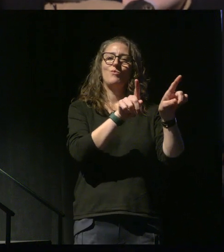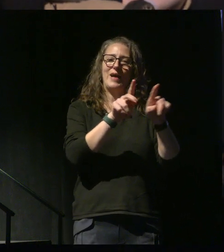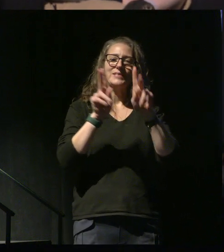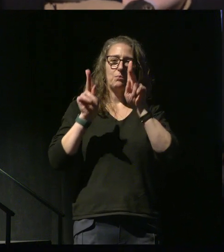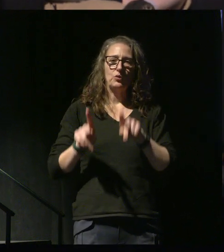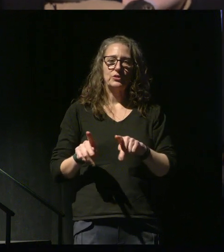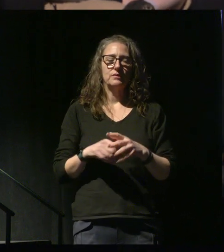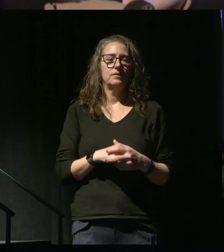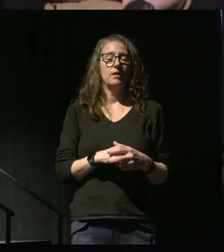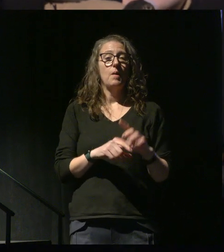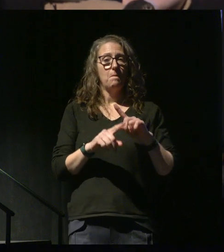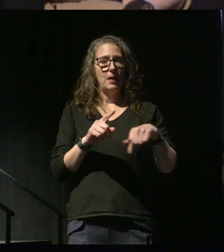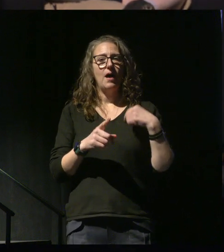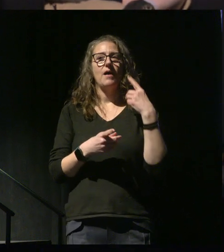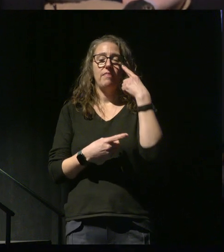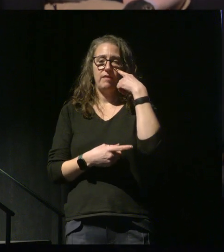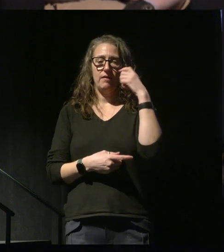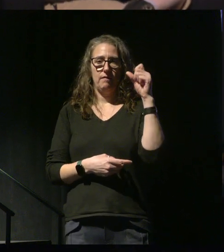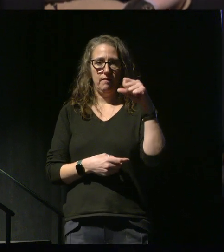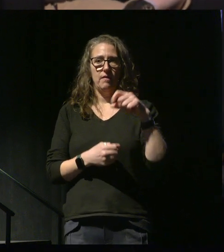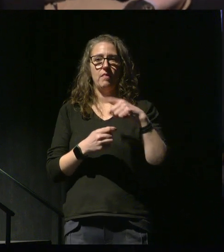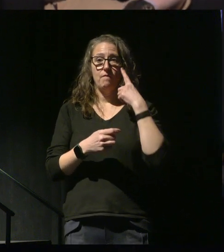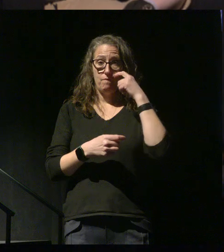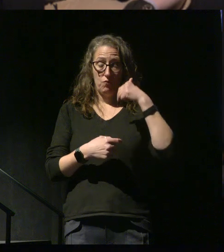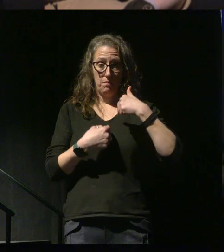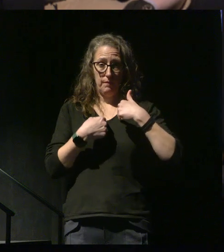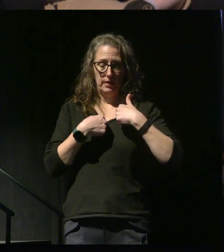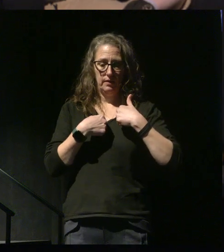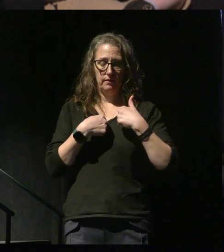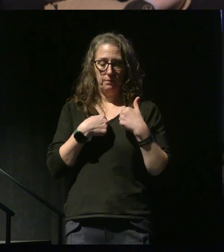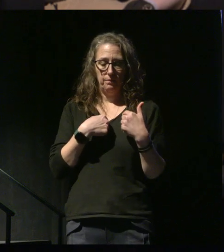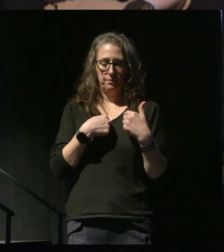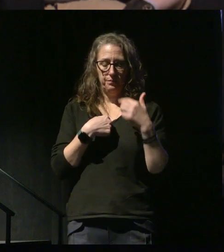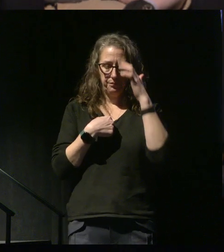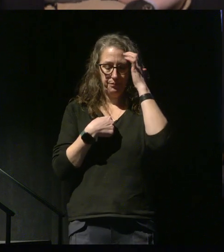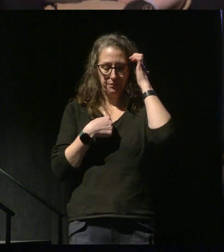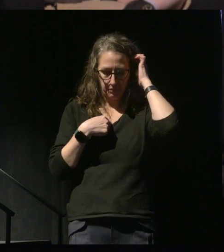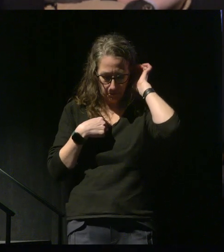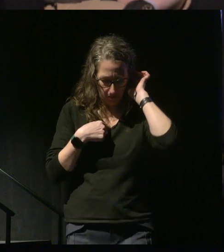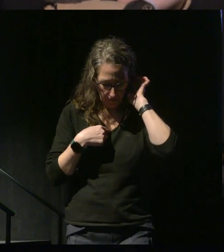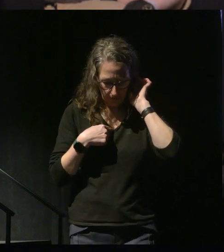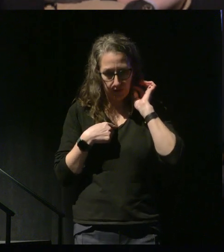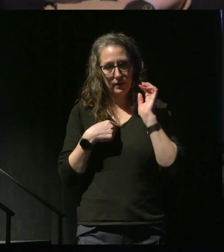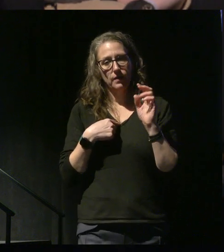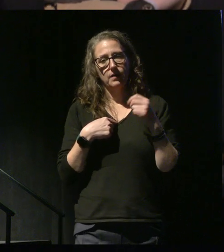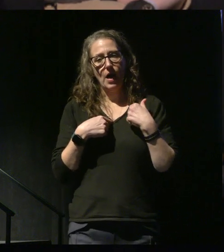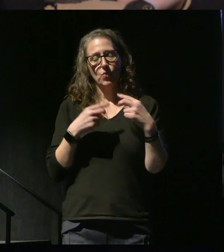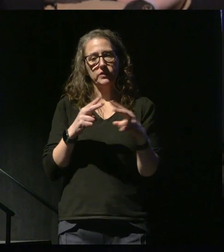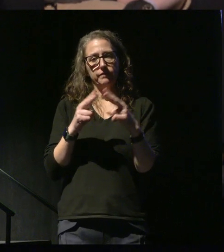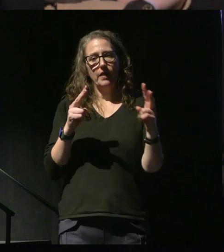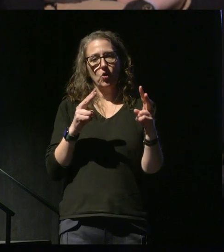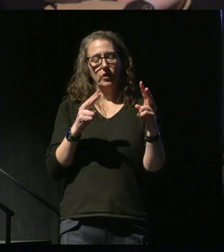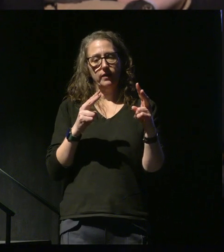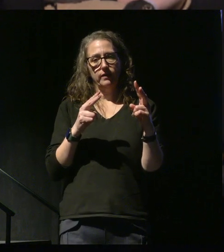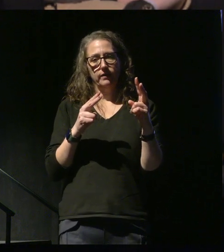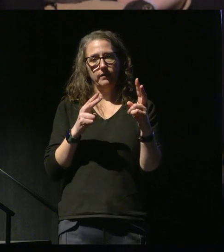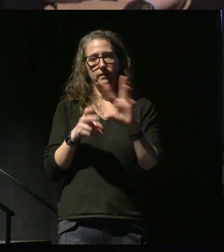But I do think that, I do think that for me, I was really invested in working on a memoir